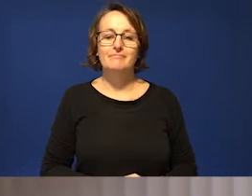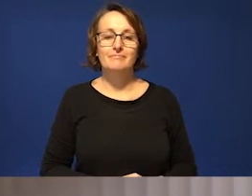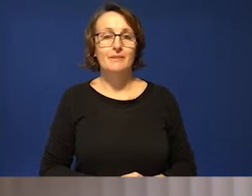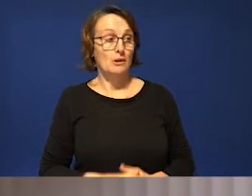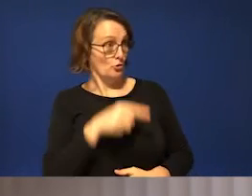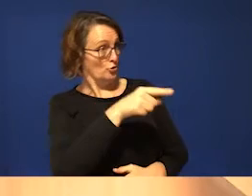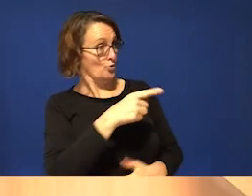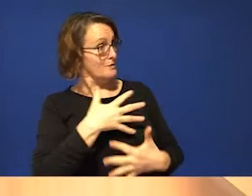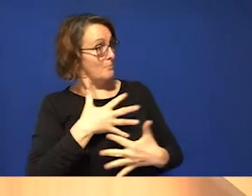What surprised you?